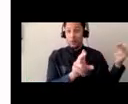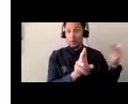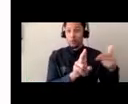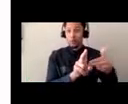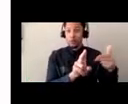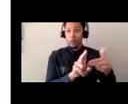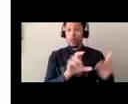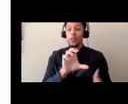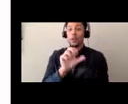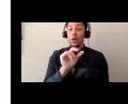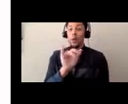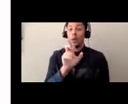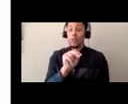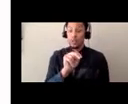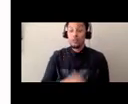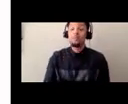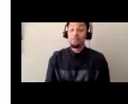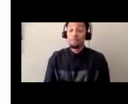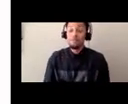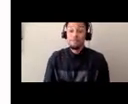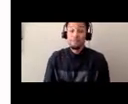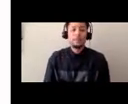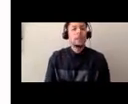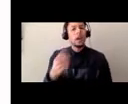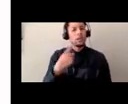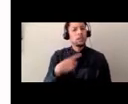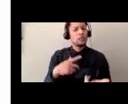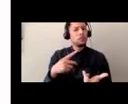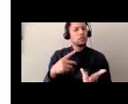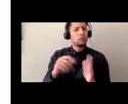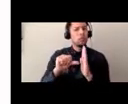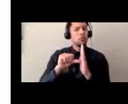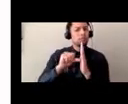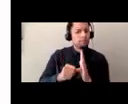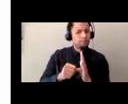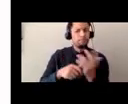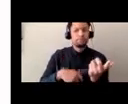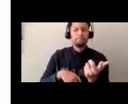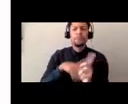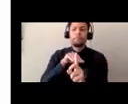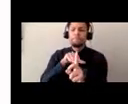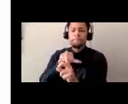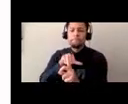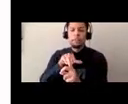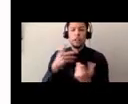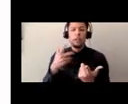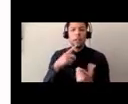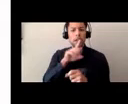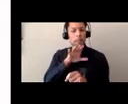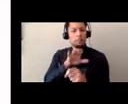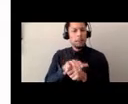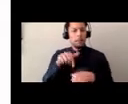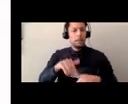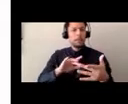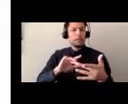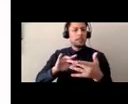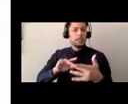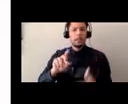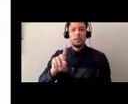And as a reminder of the commitments that this network has made, among them advocating